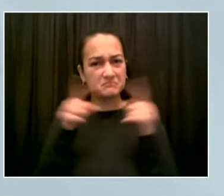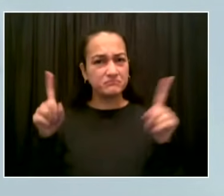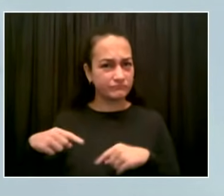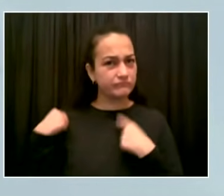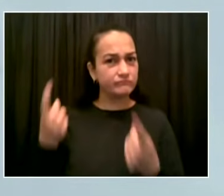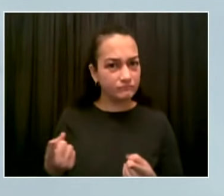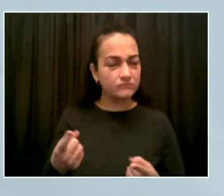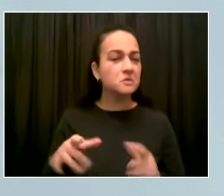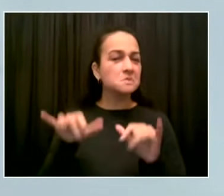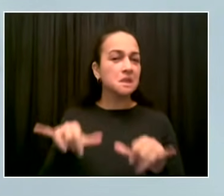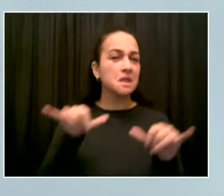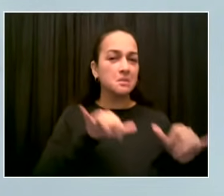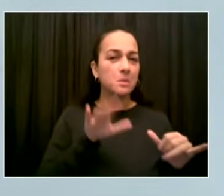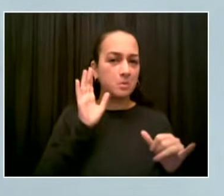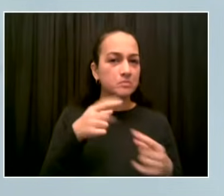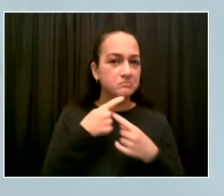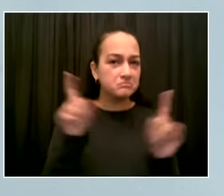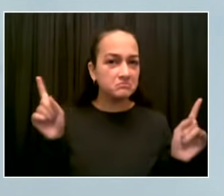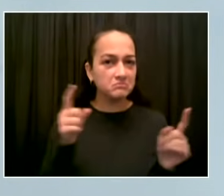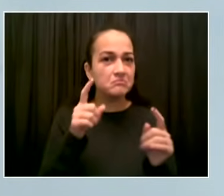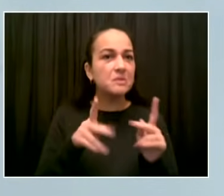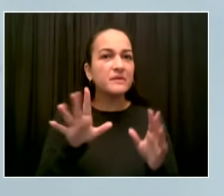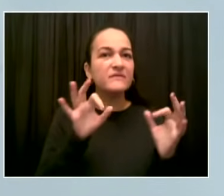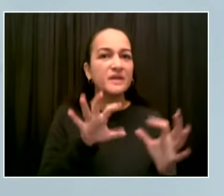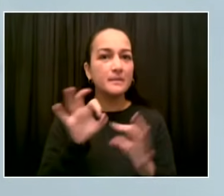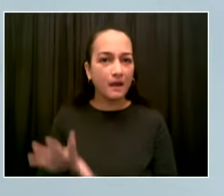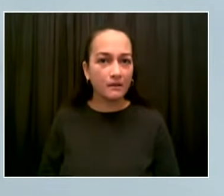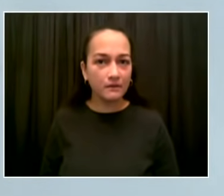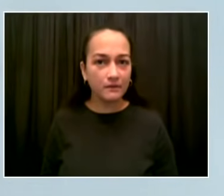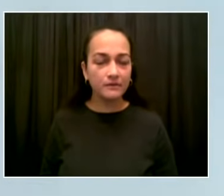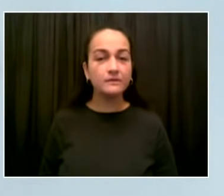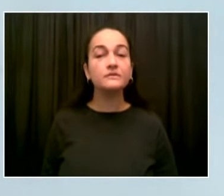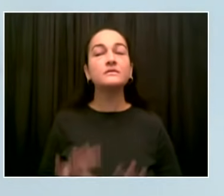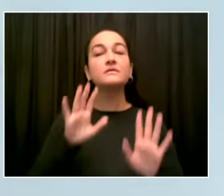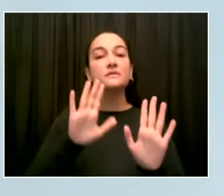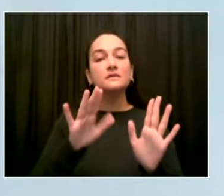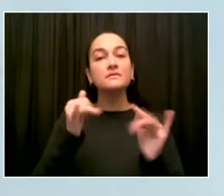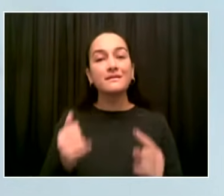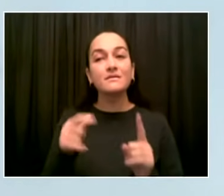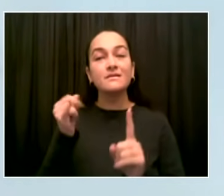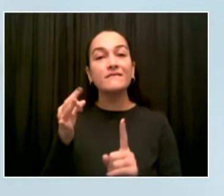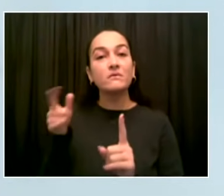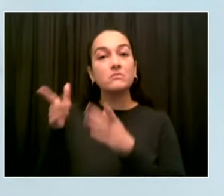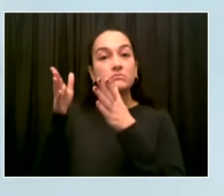FOR ANYONE THAT WALKED INTO■ç THE PRECINCT, LOOKING FOR SERVICE. THE TIMELINESS IN WHICH THEY